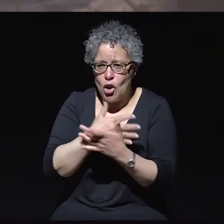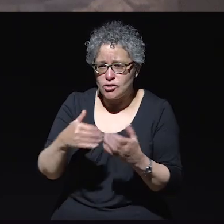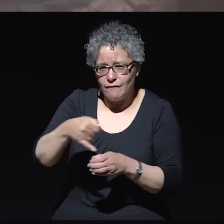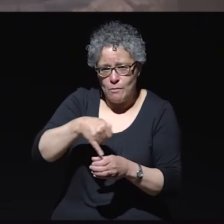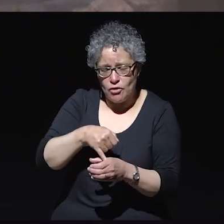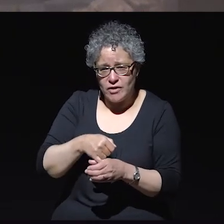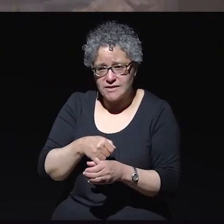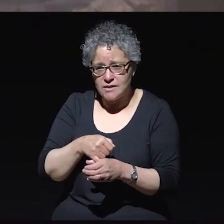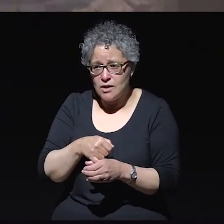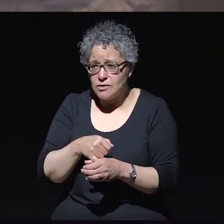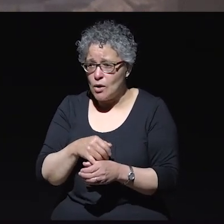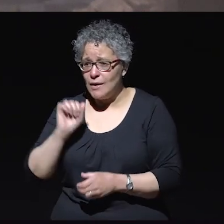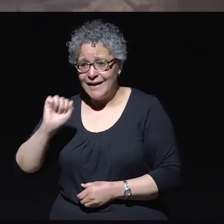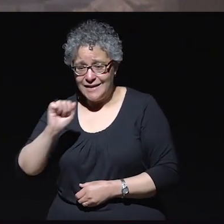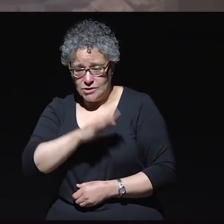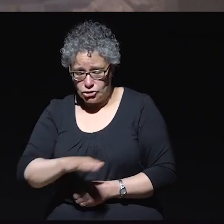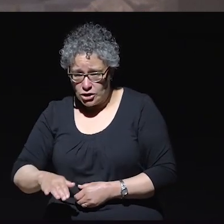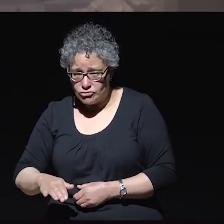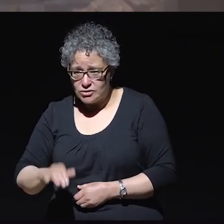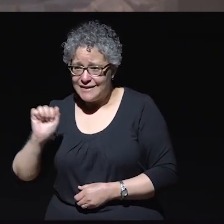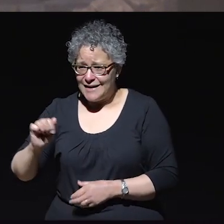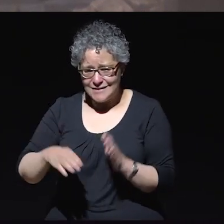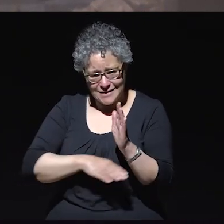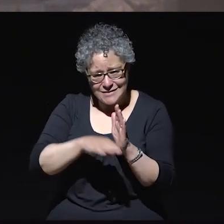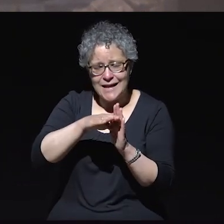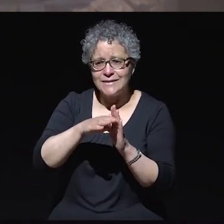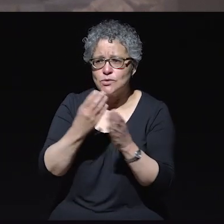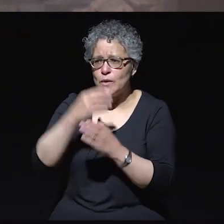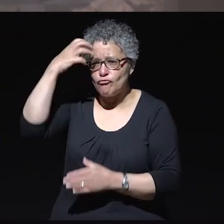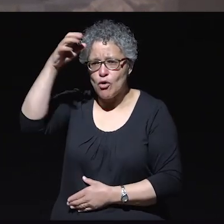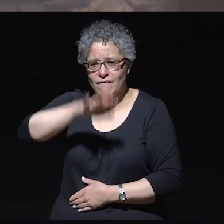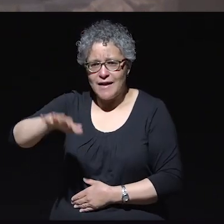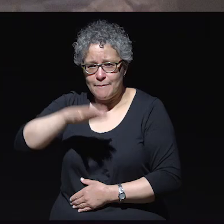and his status and his relationship with the Royal Family was made, I think, that much more resonant